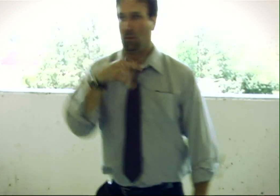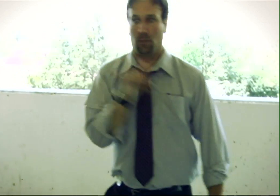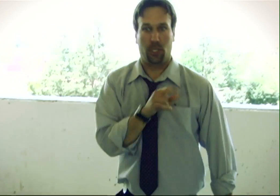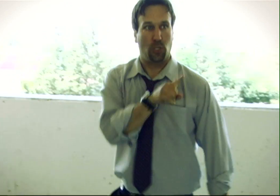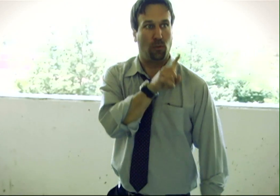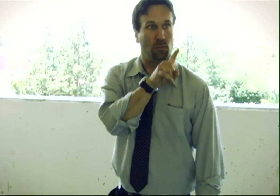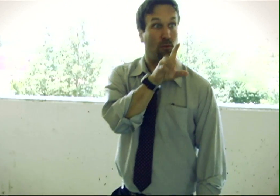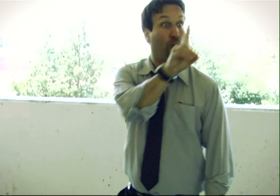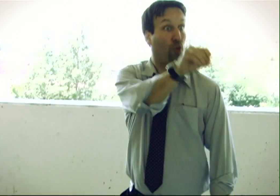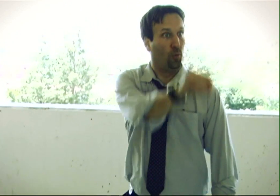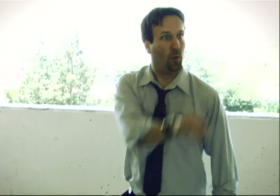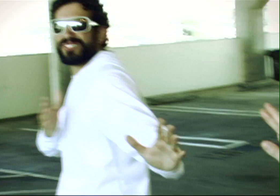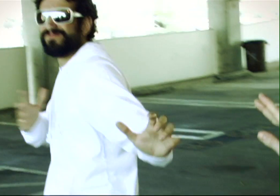(ASL) And it looks like you do.